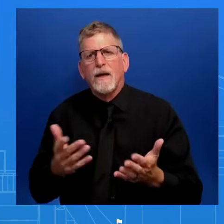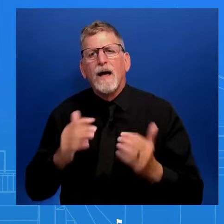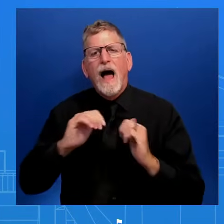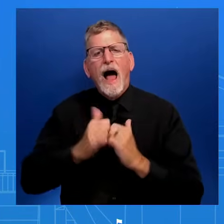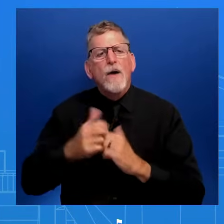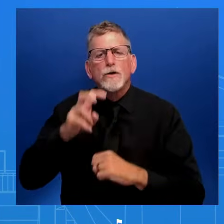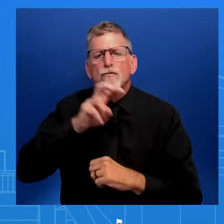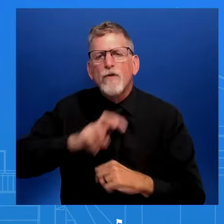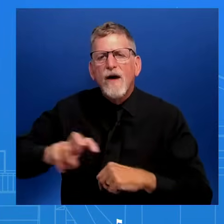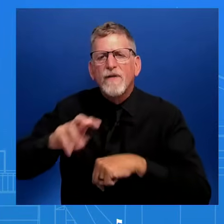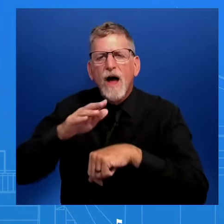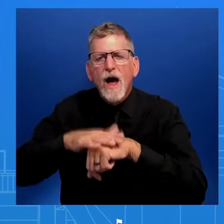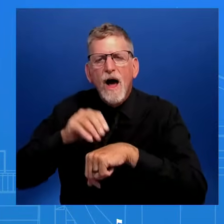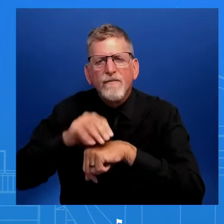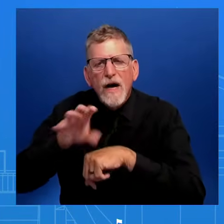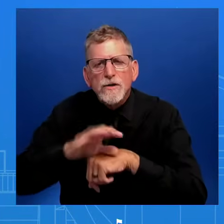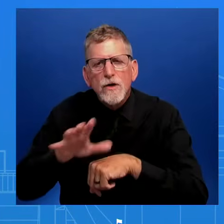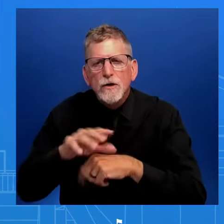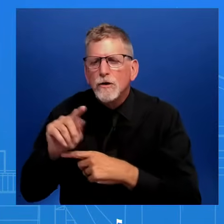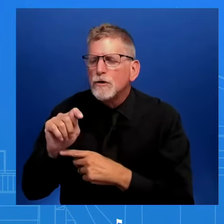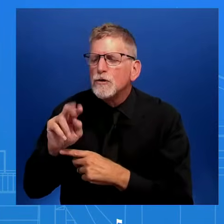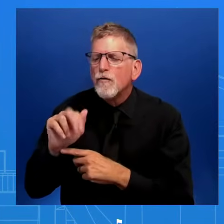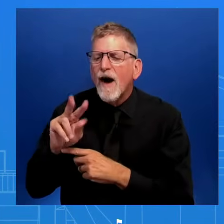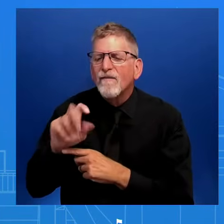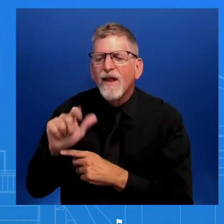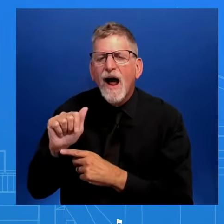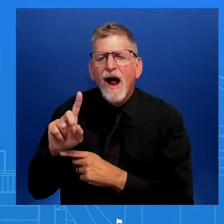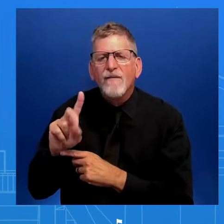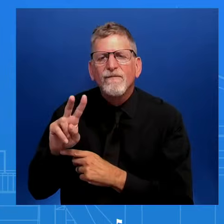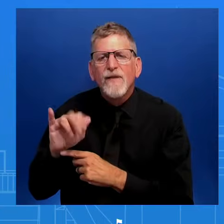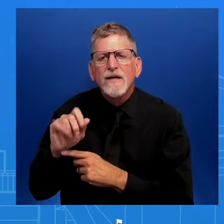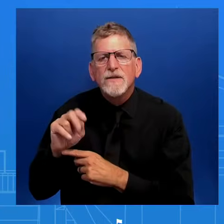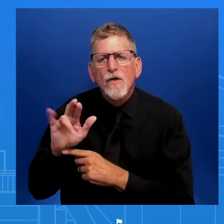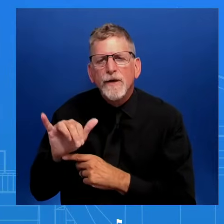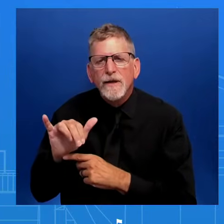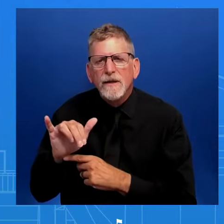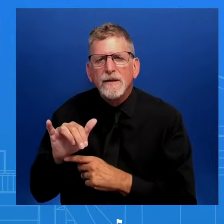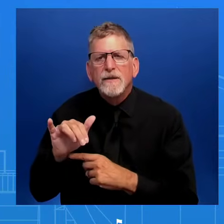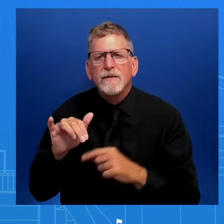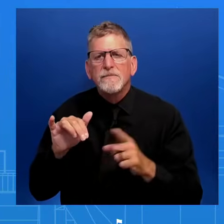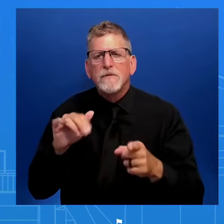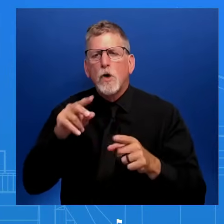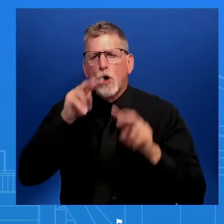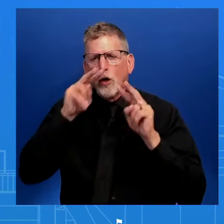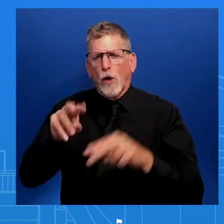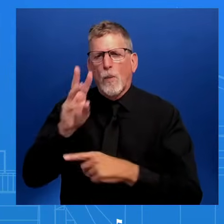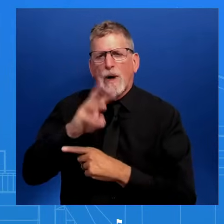Ms. Jean-Pierre: I mean, but we can't -- we can't pooh-pooh that. That was an incredibly important piece -- The Press: Not pooh-poohing. Ms. Jean-Pierre: -- important piece of legislation